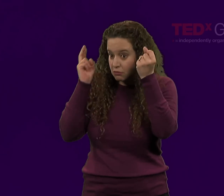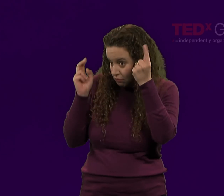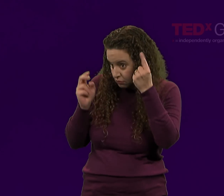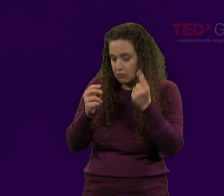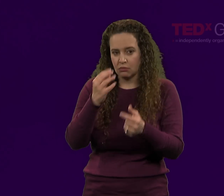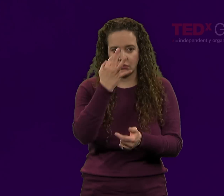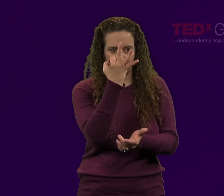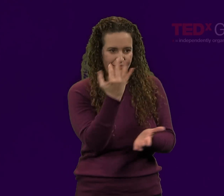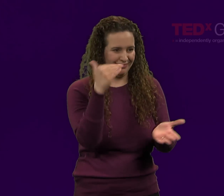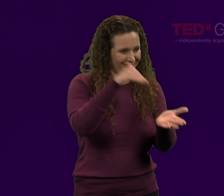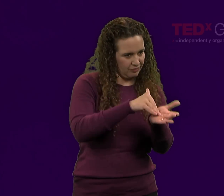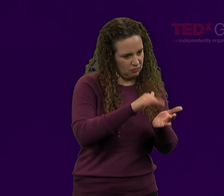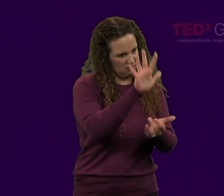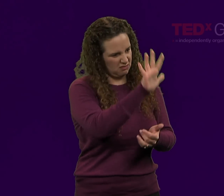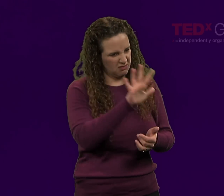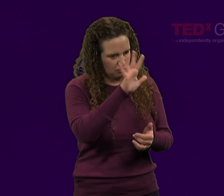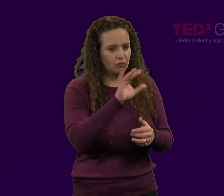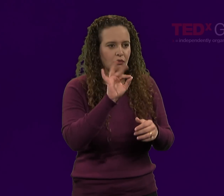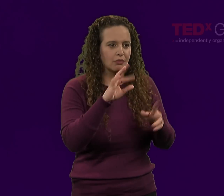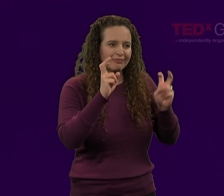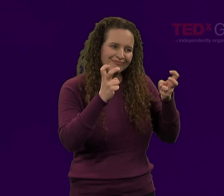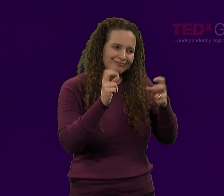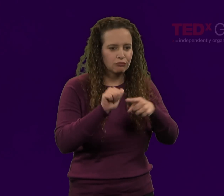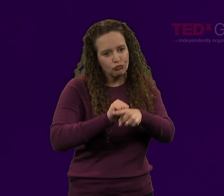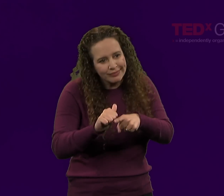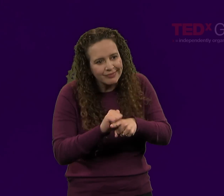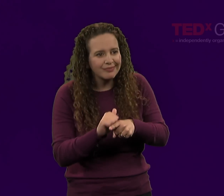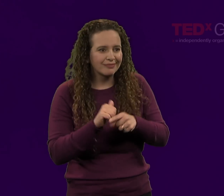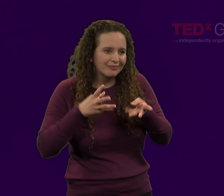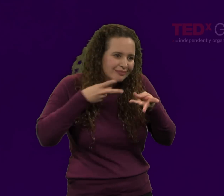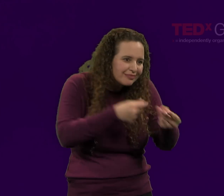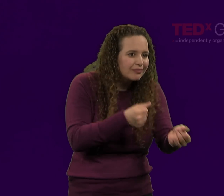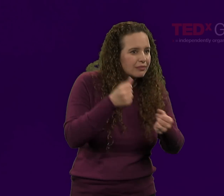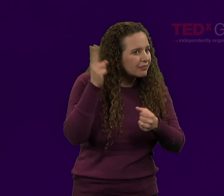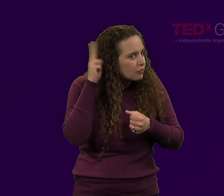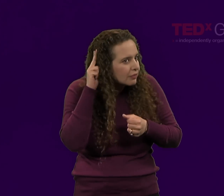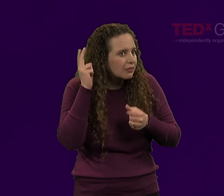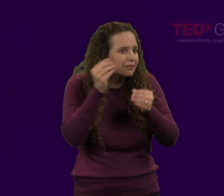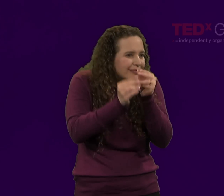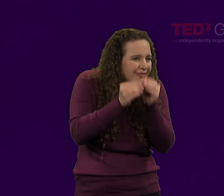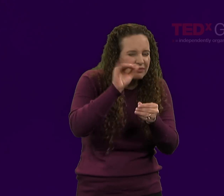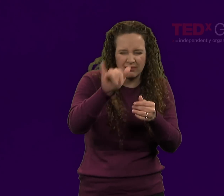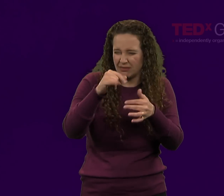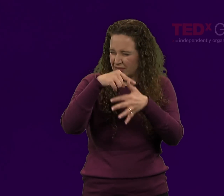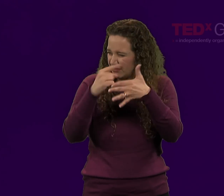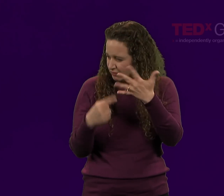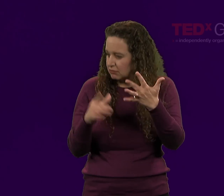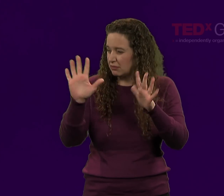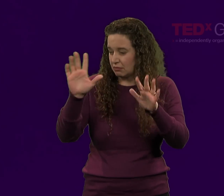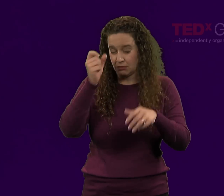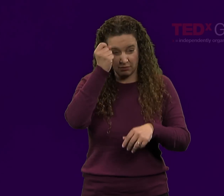and 20,000 dollars, for children. And of course, that doesn't include all kinds of rehabilitation and speech training.